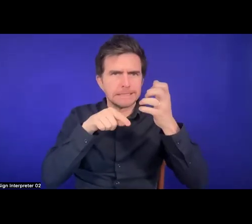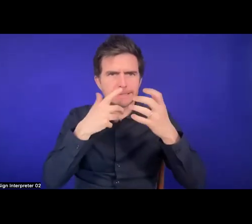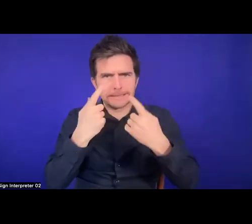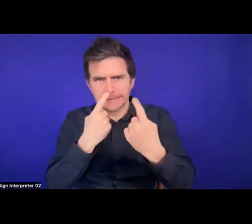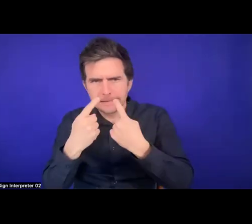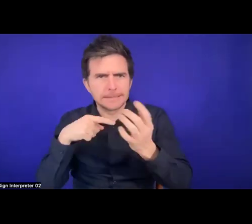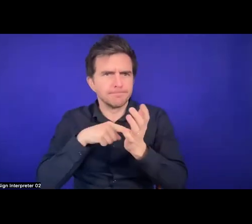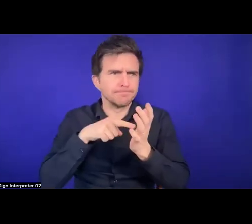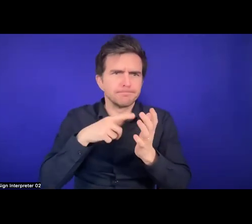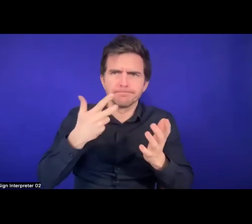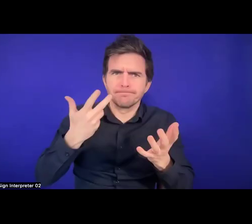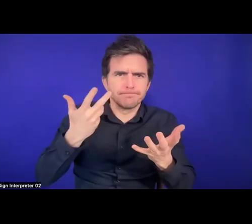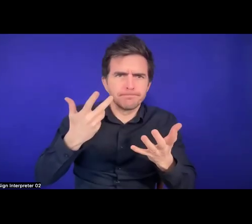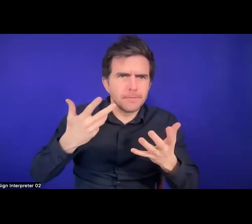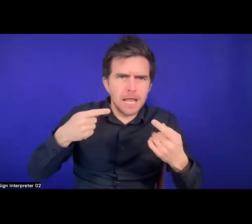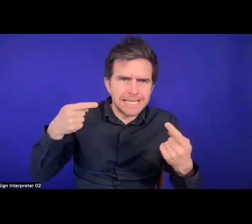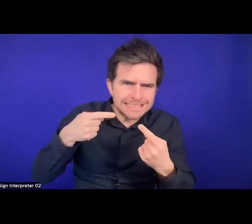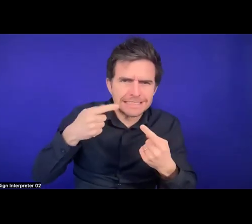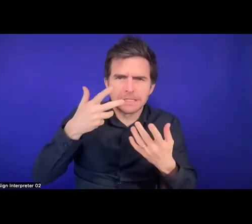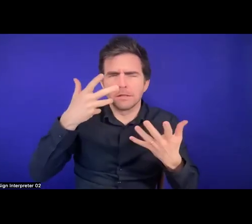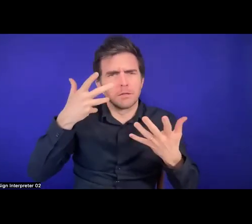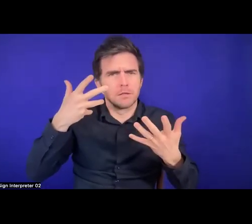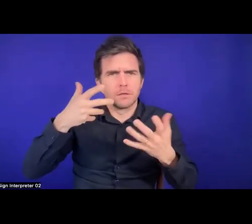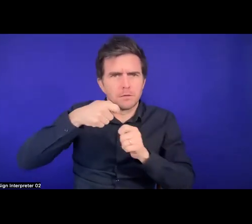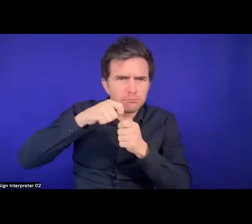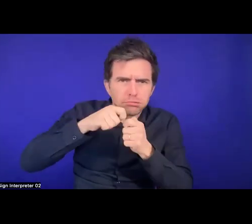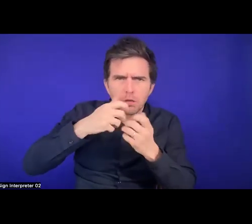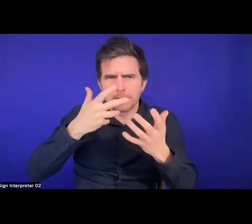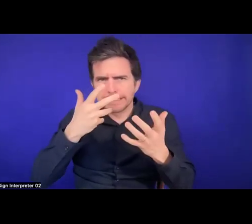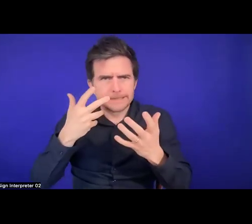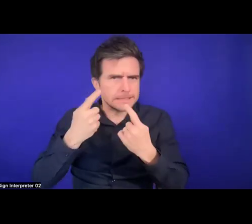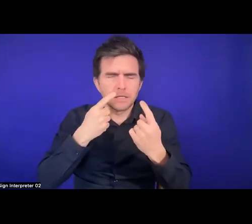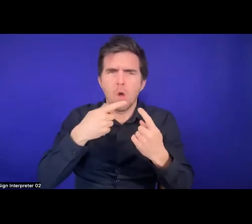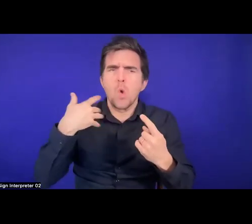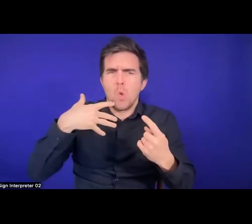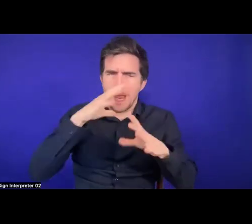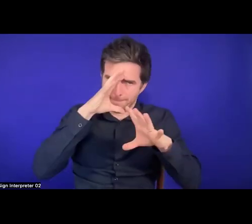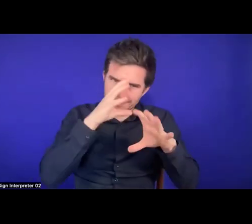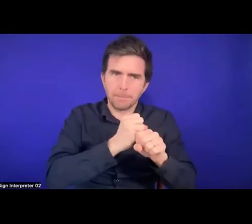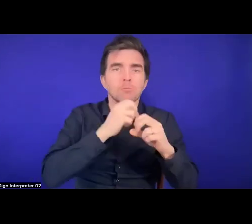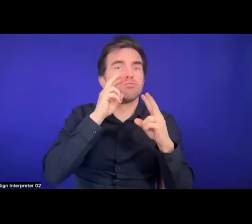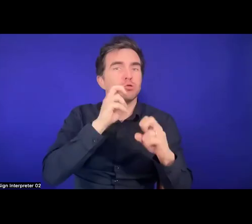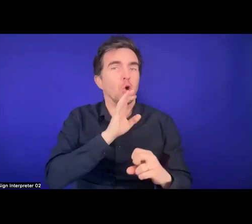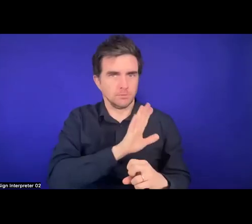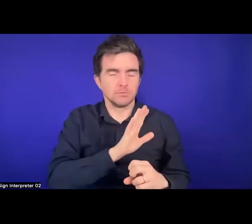clinical research, but pretty much research that looks at participation, inclusion in